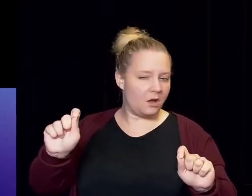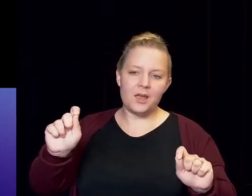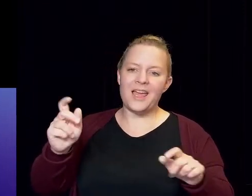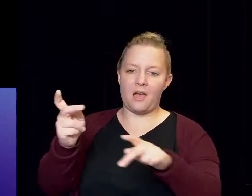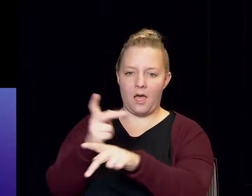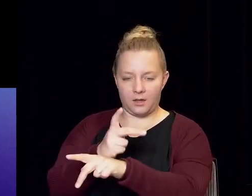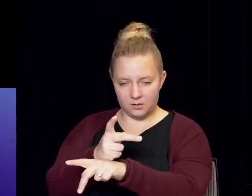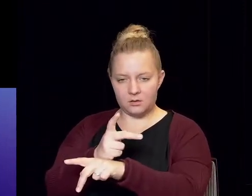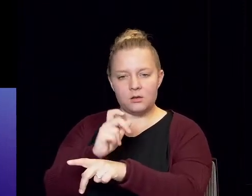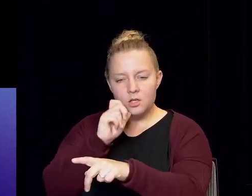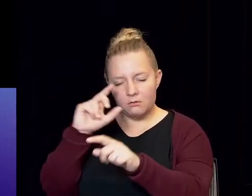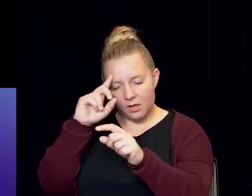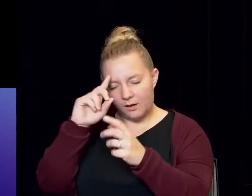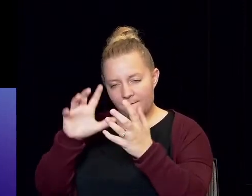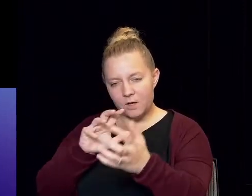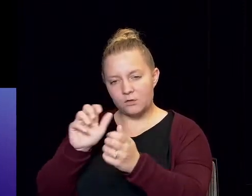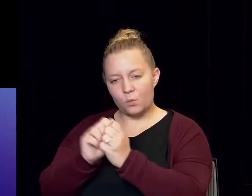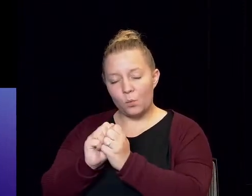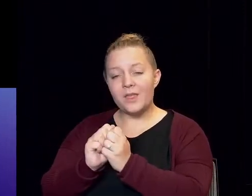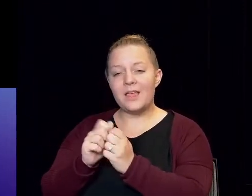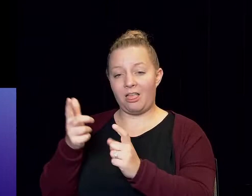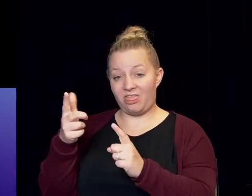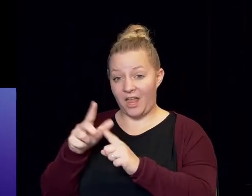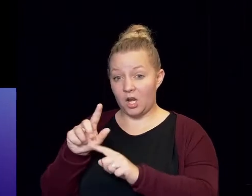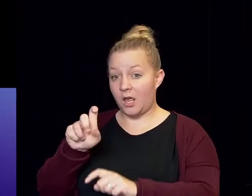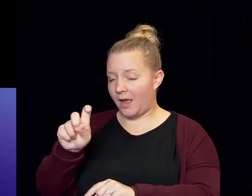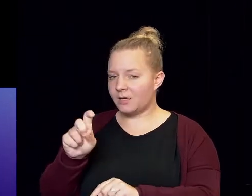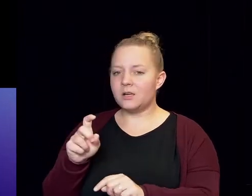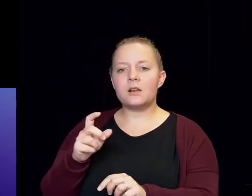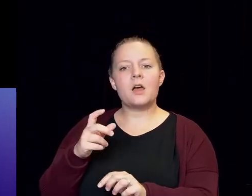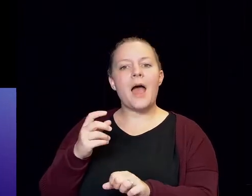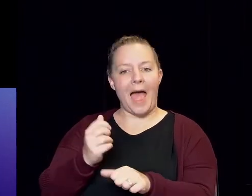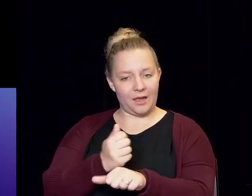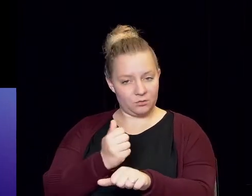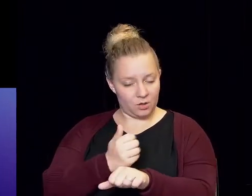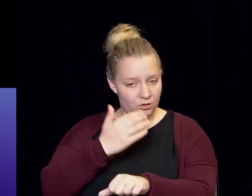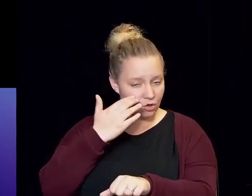59 Or, like in algebra, you know so you don't get confused with the dot